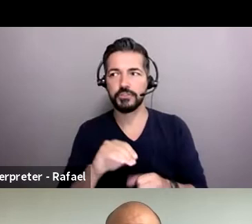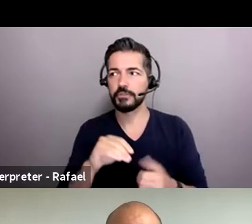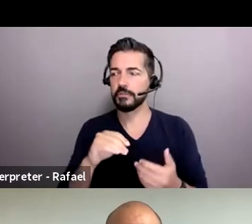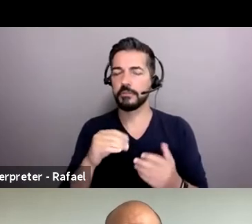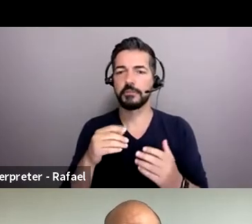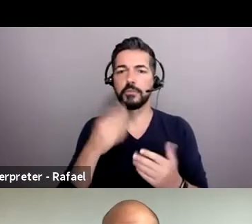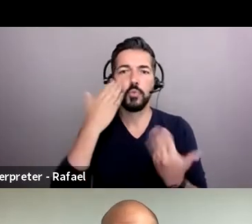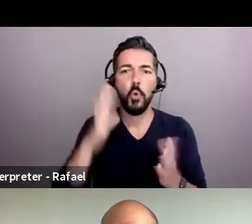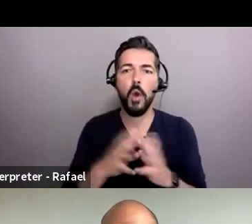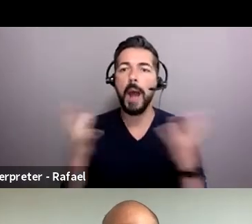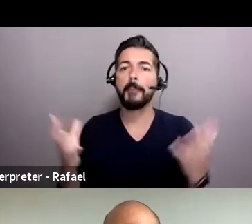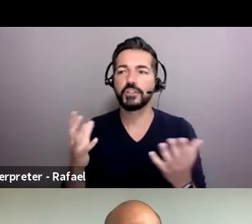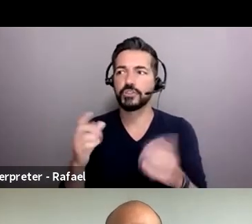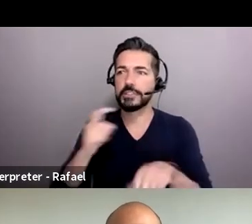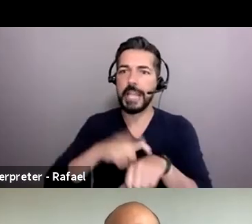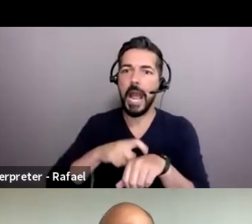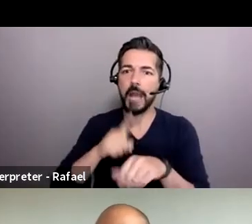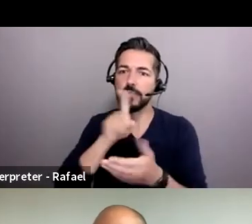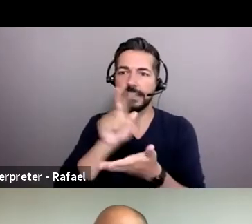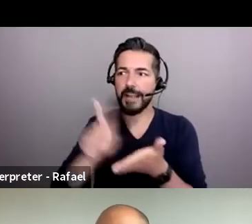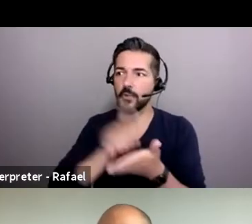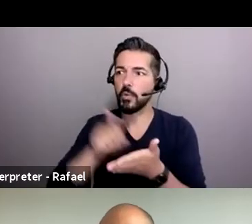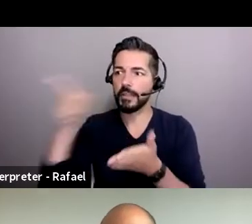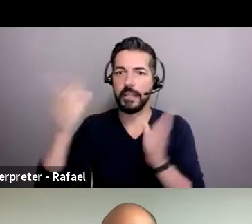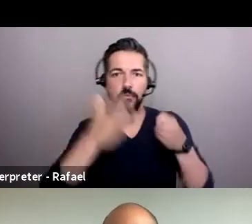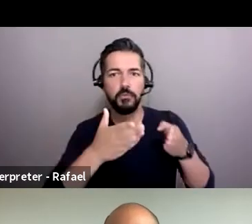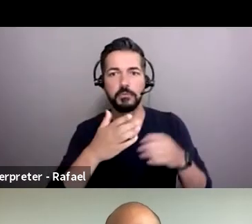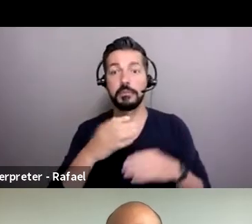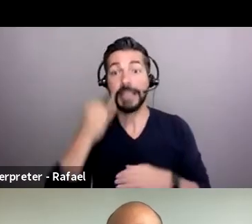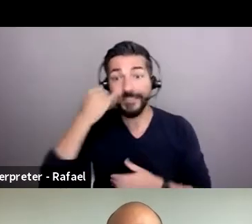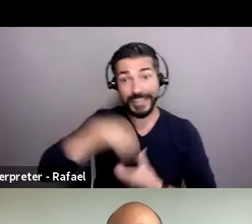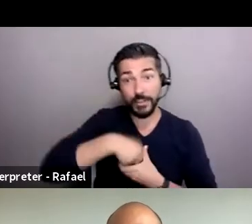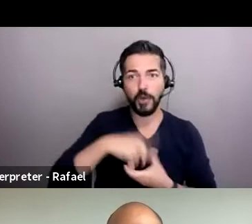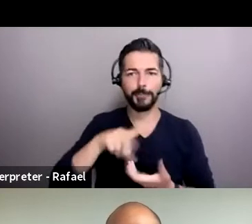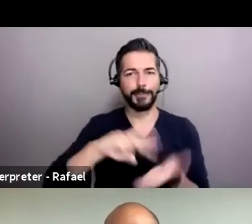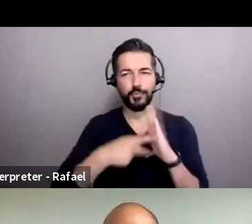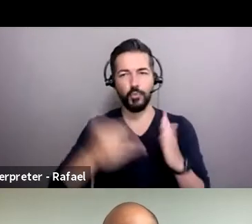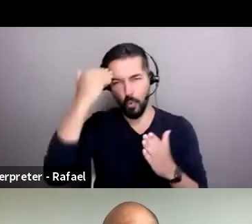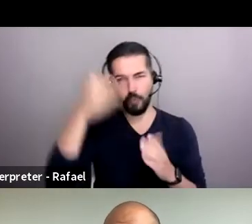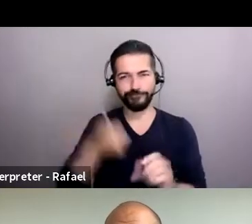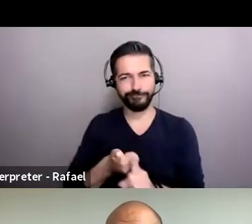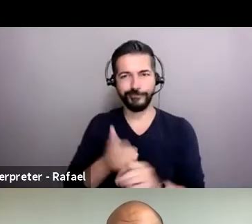they're actually really giving you as opposed to an in house. So I mean, definitely, if I had to choose between the two,